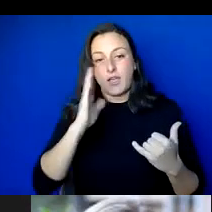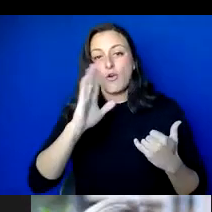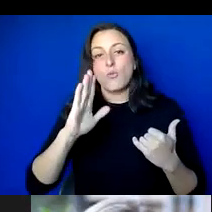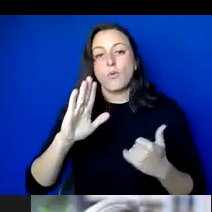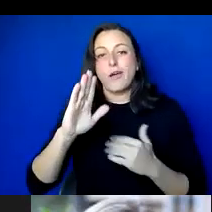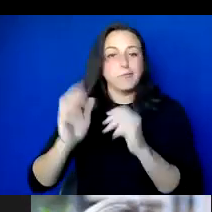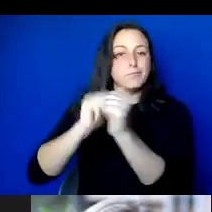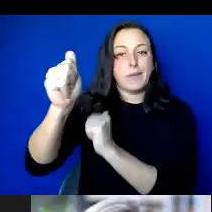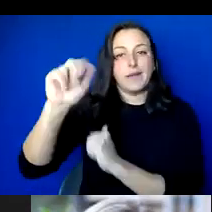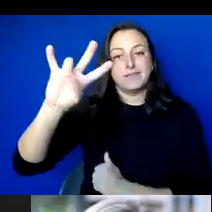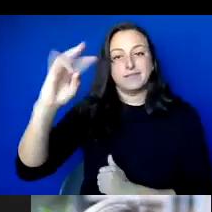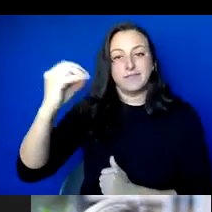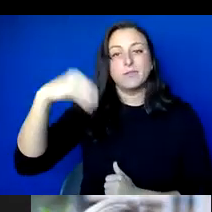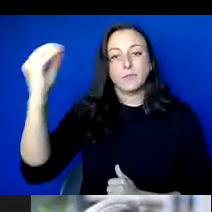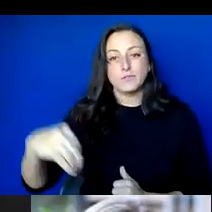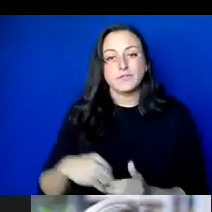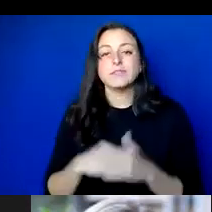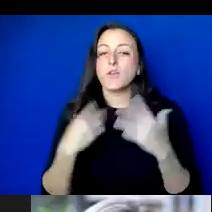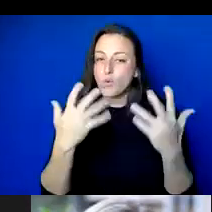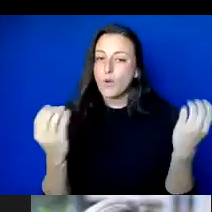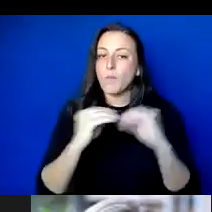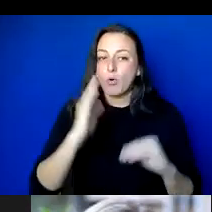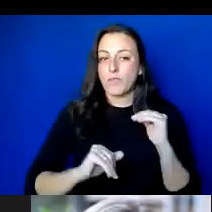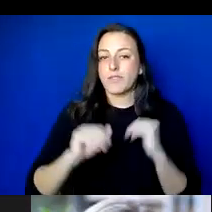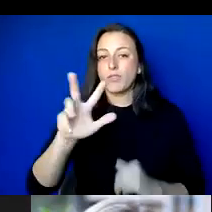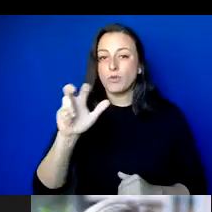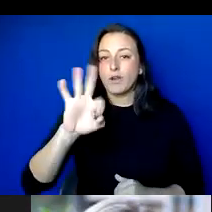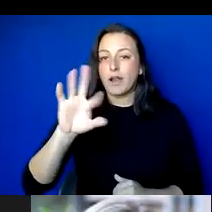of reaching beyond the 393 000. Next slide please.